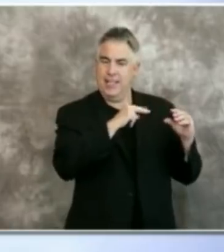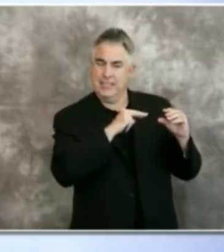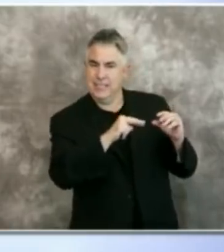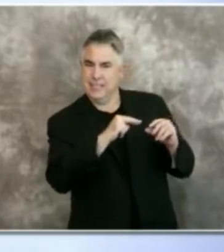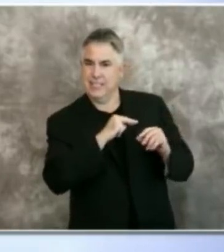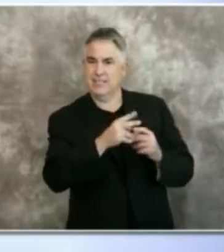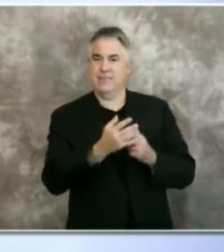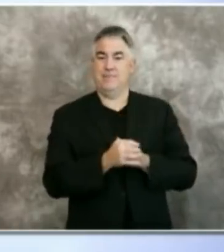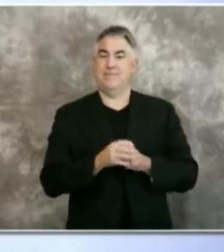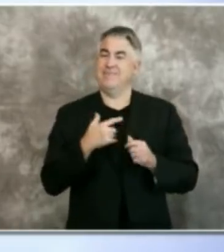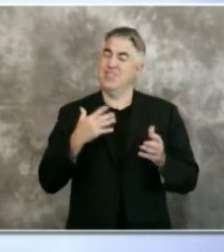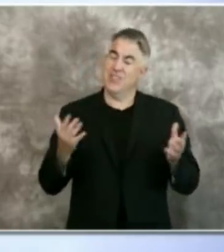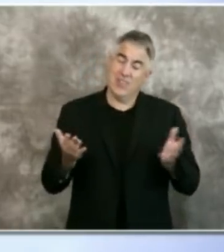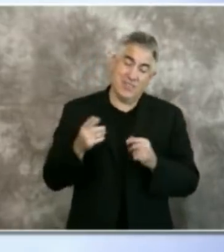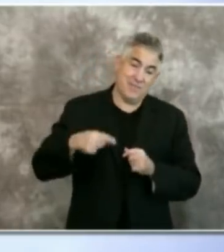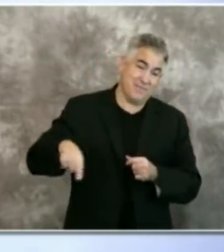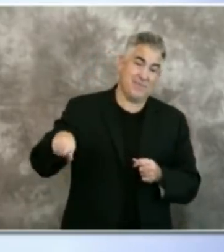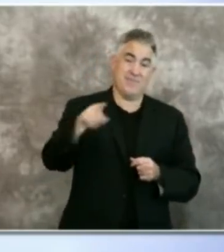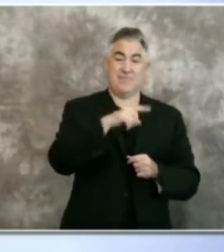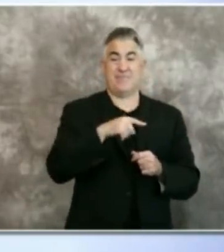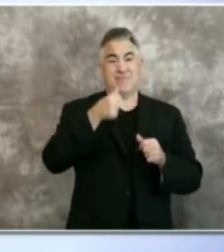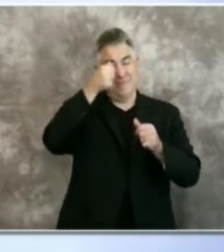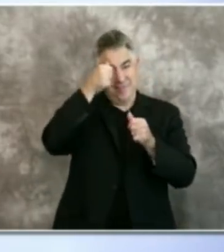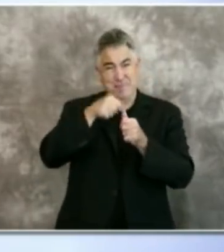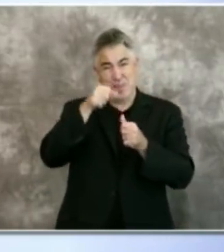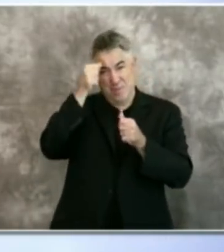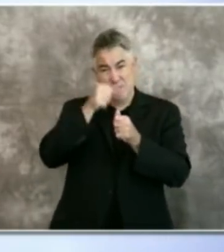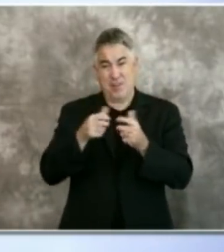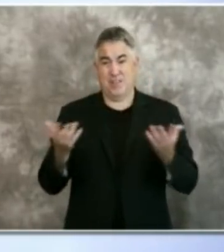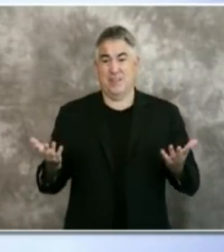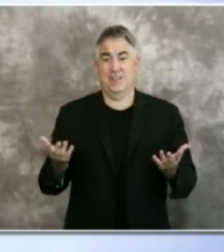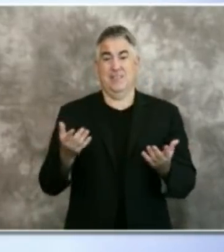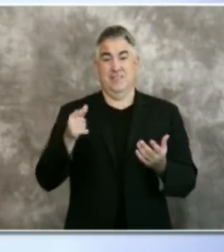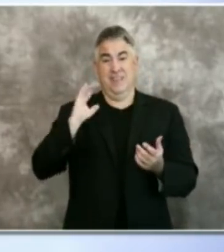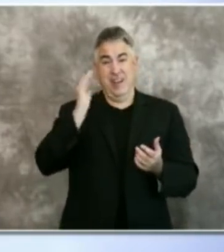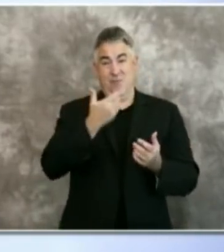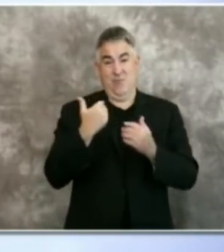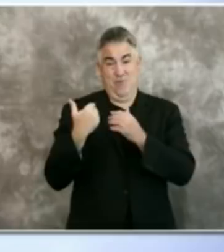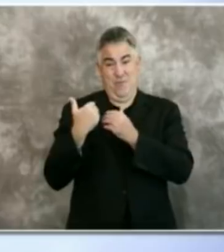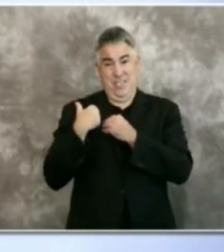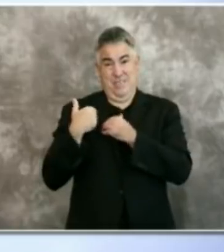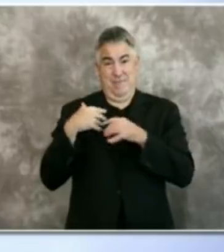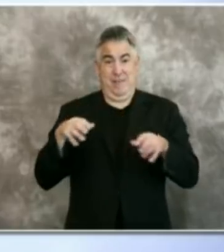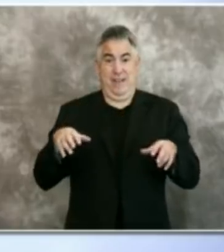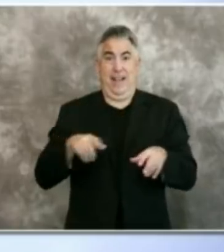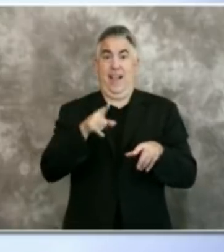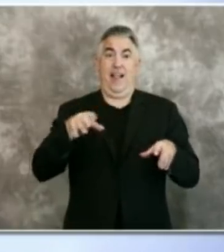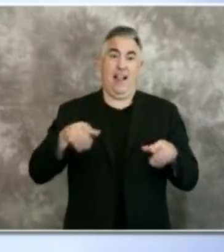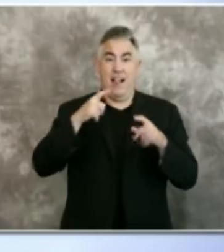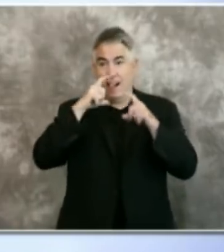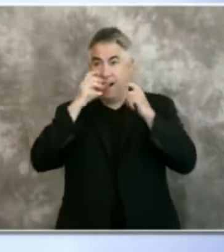EACH AND EVERY DAY EVERYTHING THAT THAT WE LOOK AT THE SCENE WE WILL OF COURSE CONTINUE TO URGE. BUT THE PUBLIC. TO BE